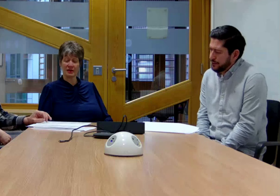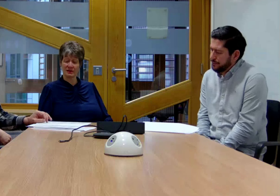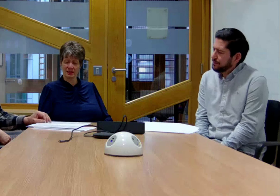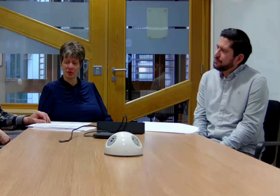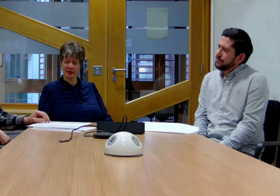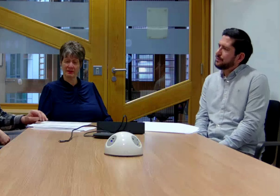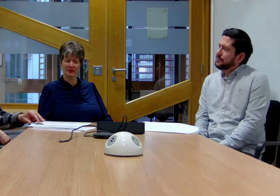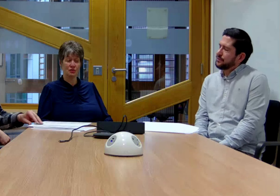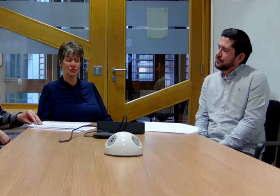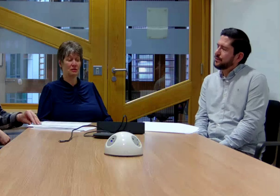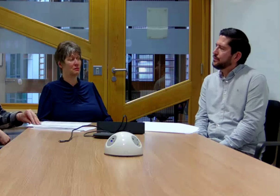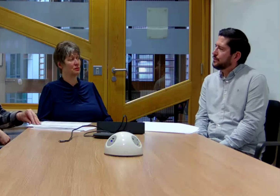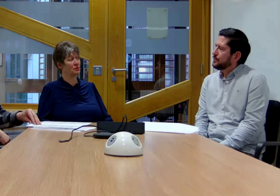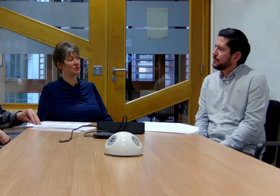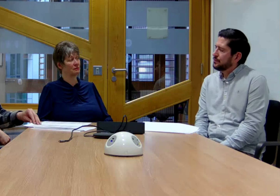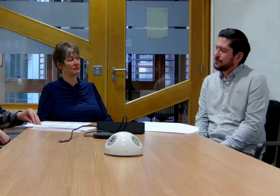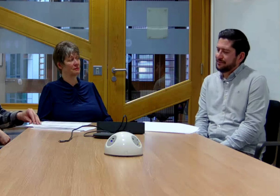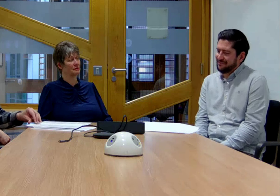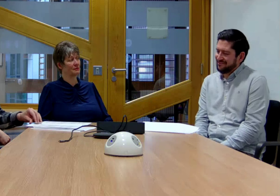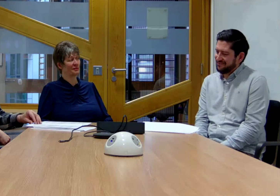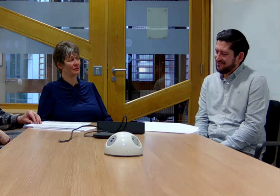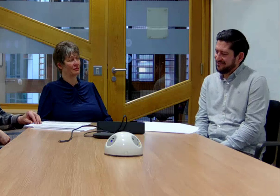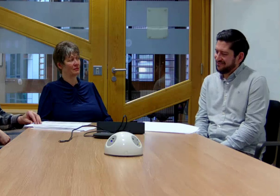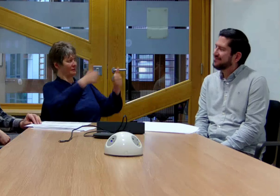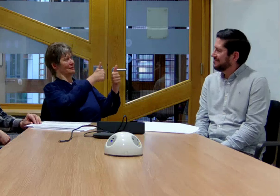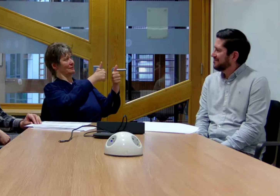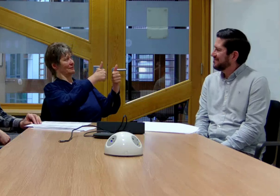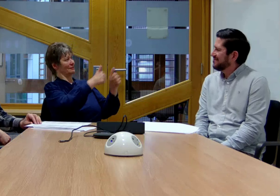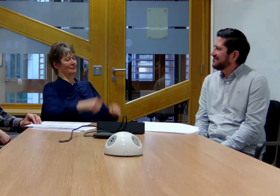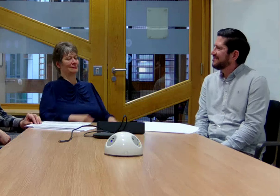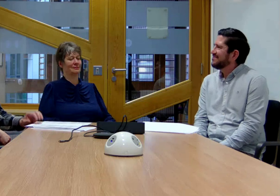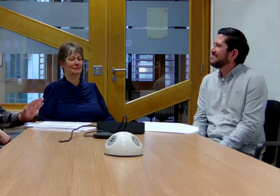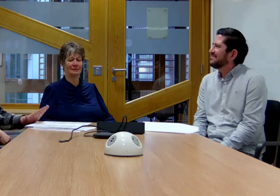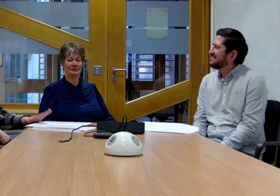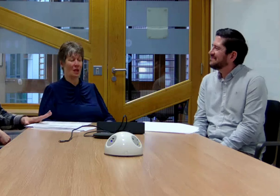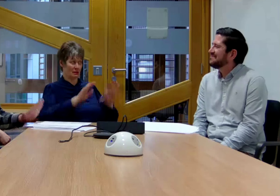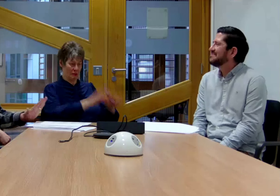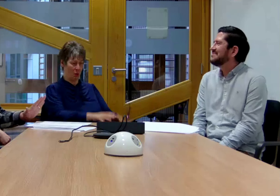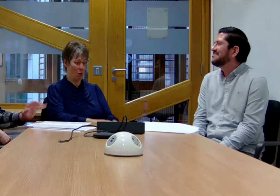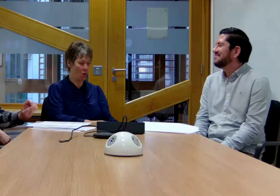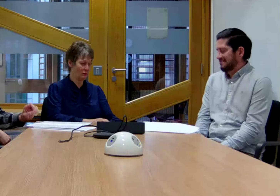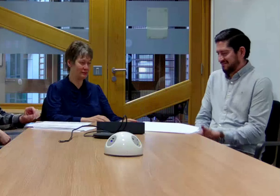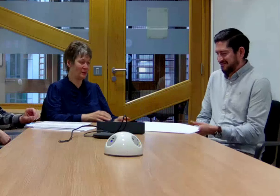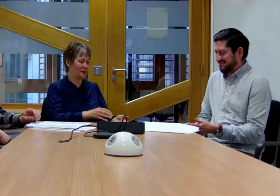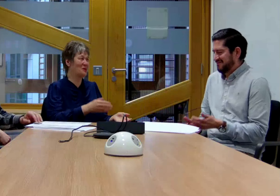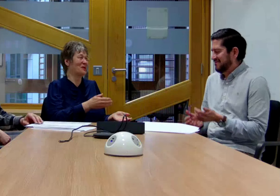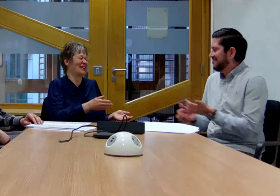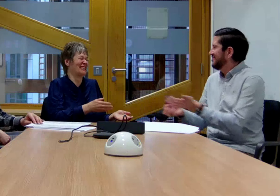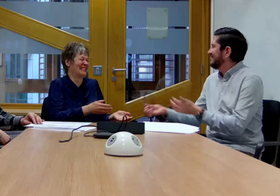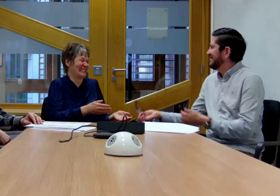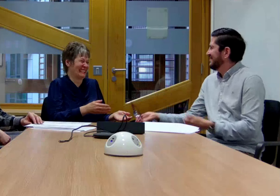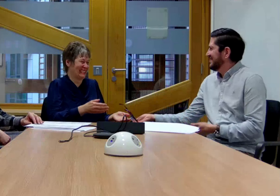it is really important that people have the choice and so that's why I think that's really important.